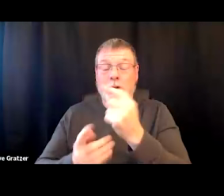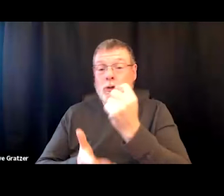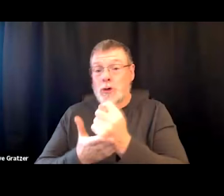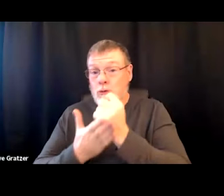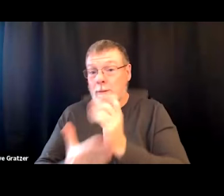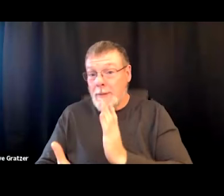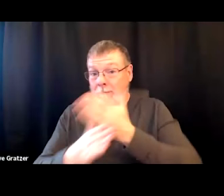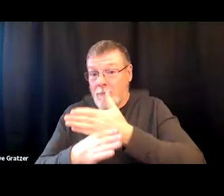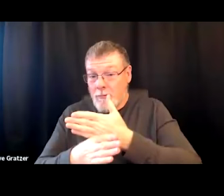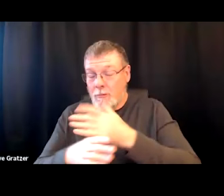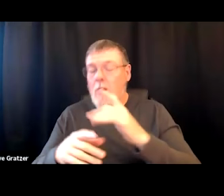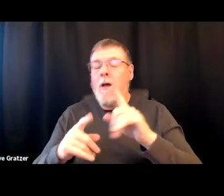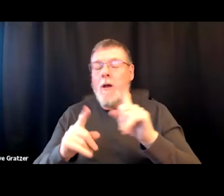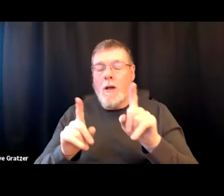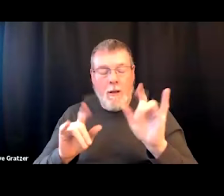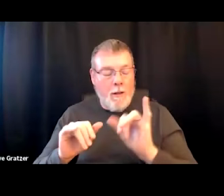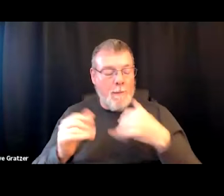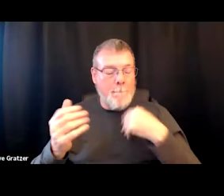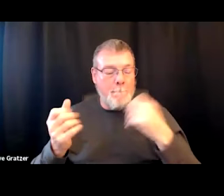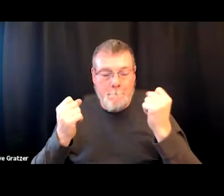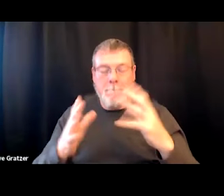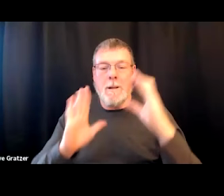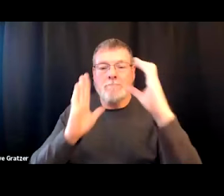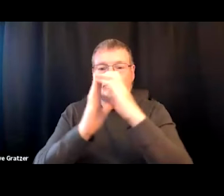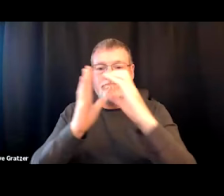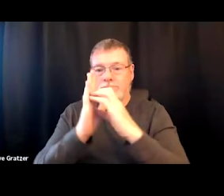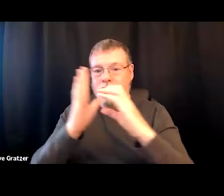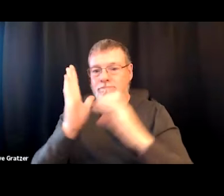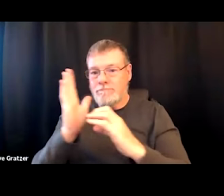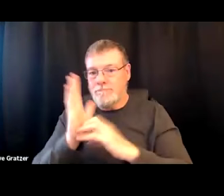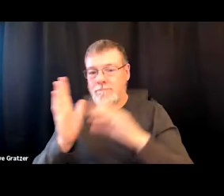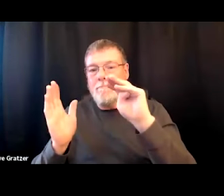there's also a host of modules and manualized treatments